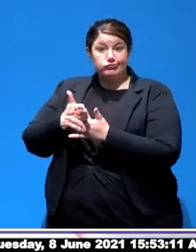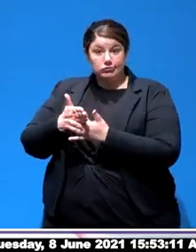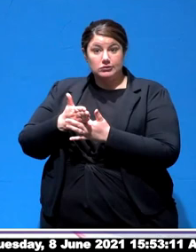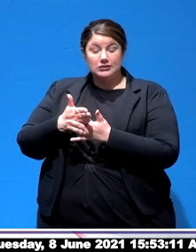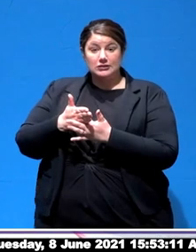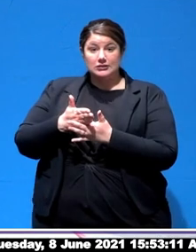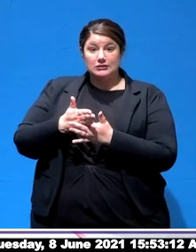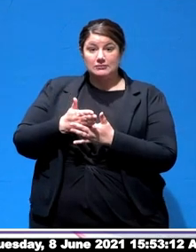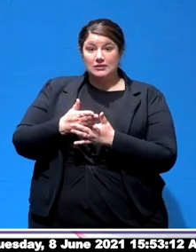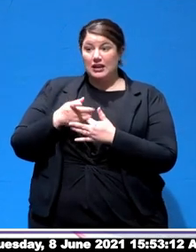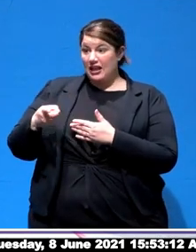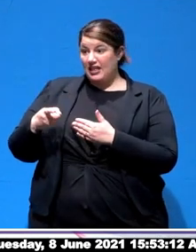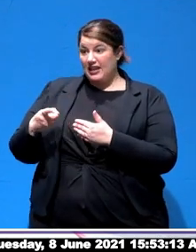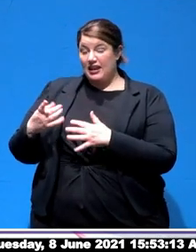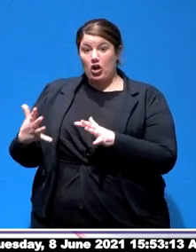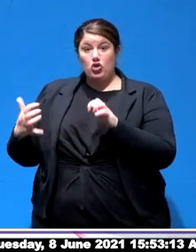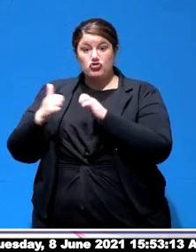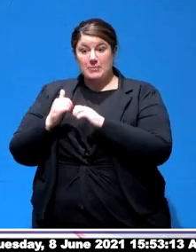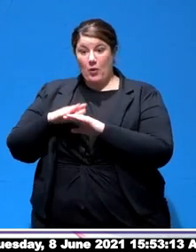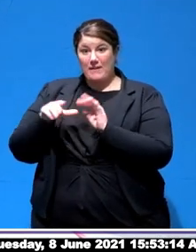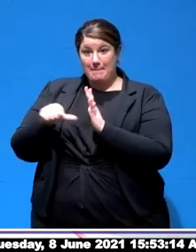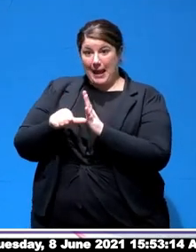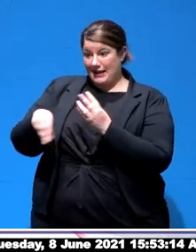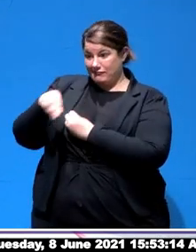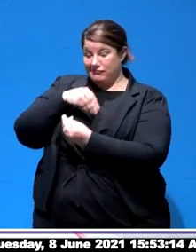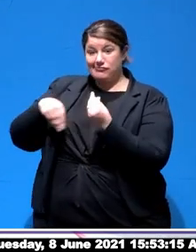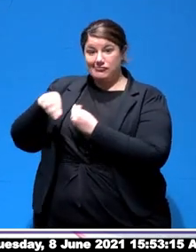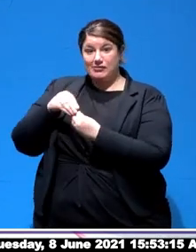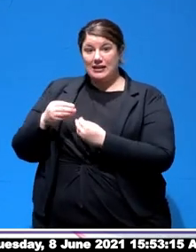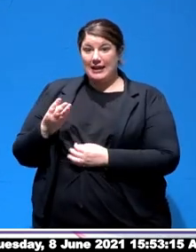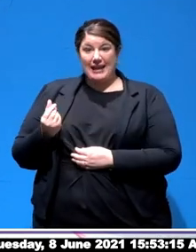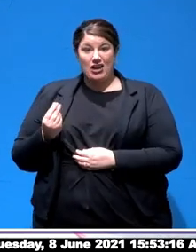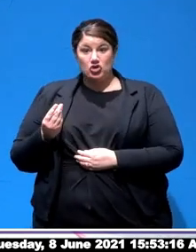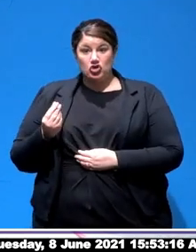these informal arrangements quite often involve cash being on the premises and